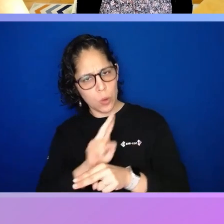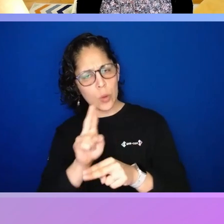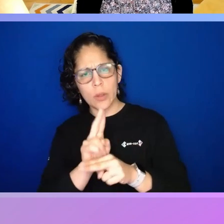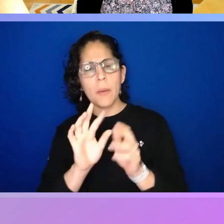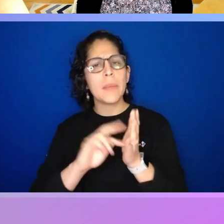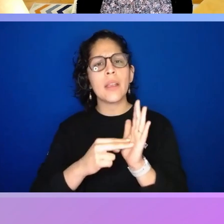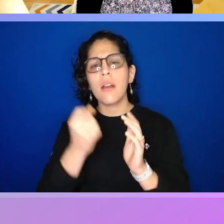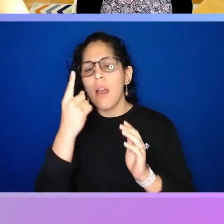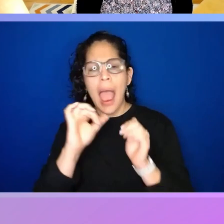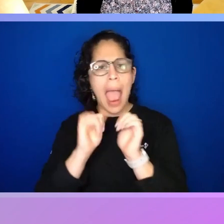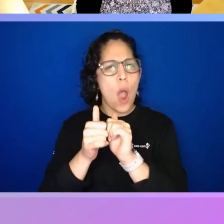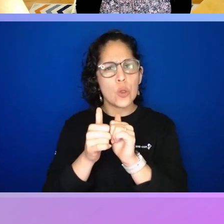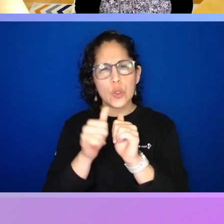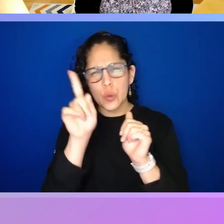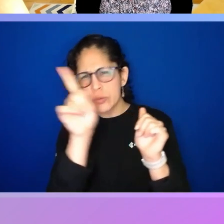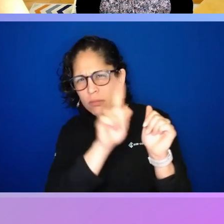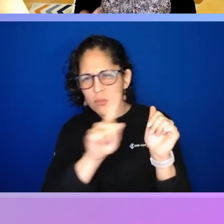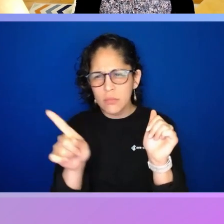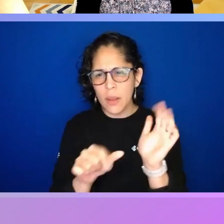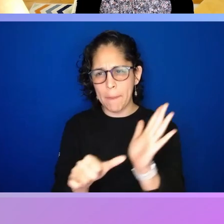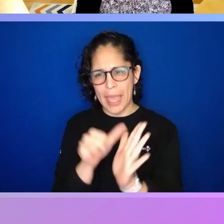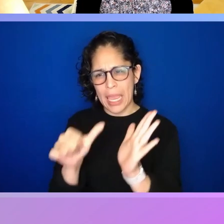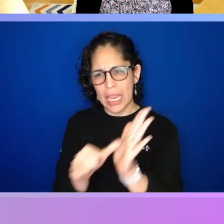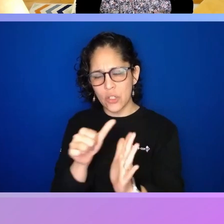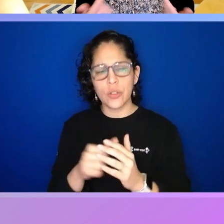useful information. I've seen that first hand when I worked